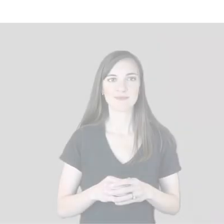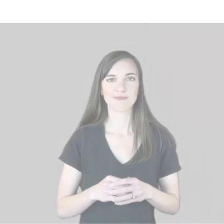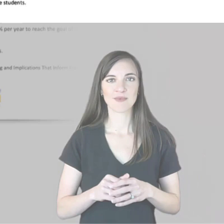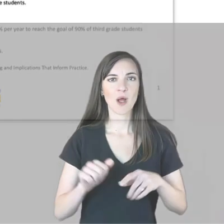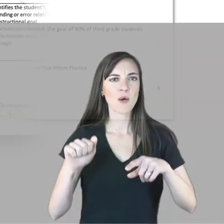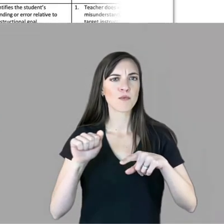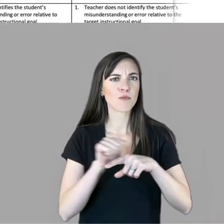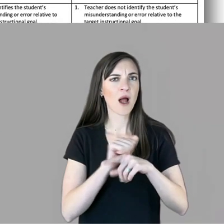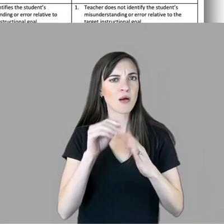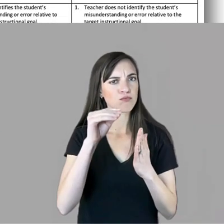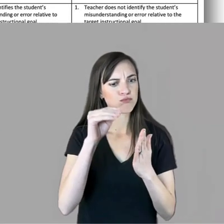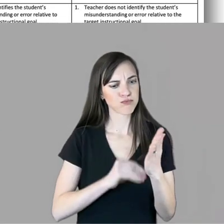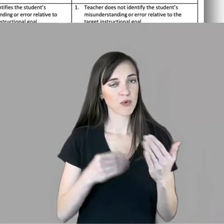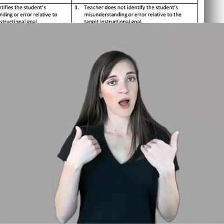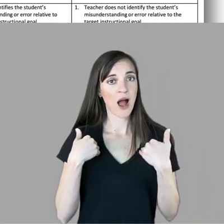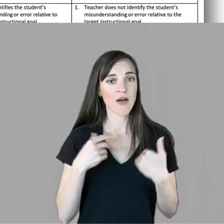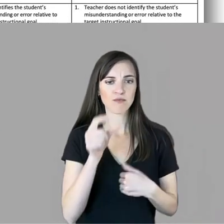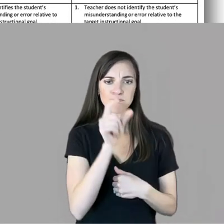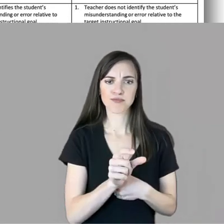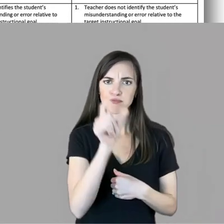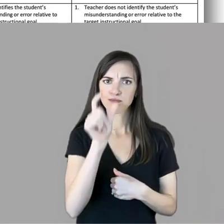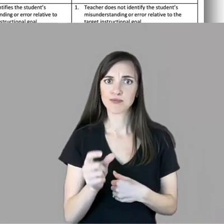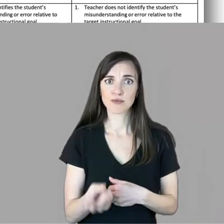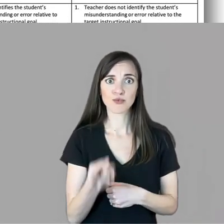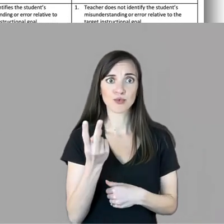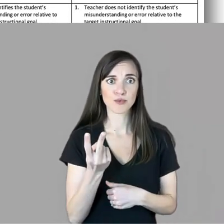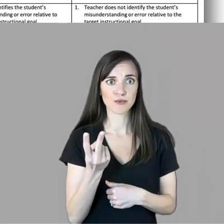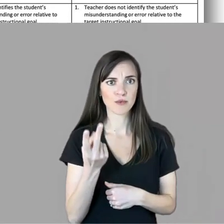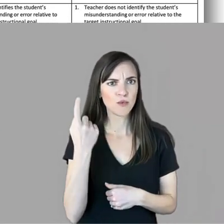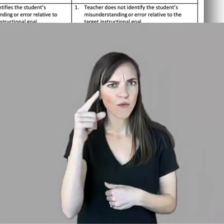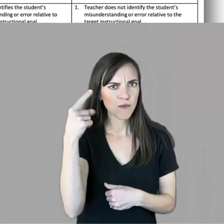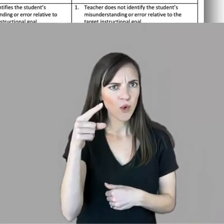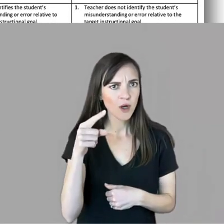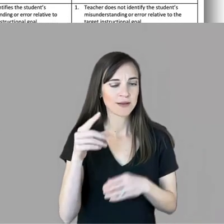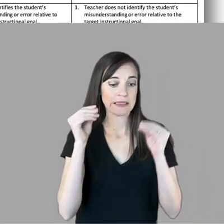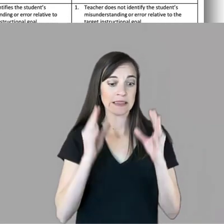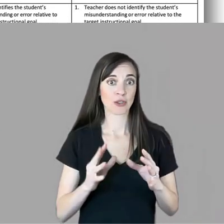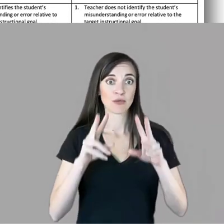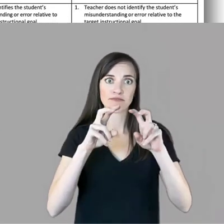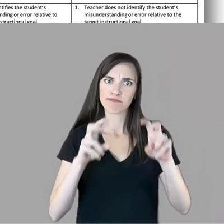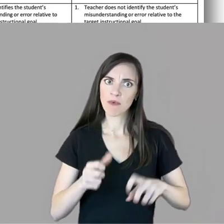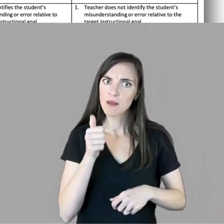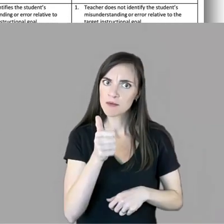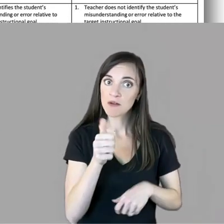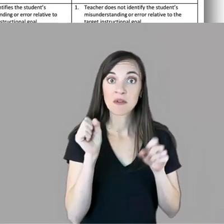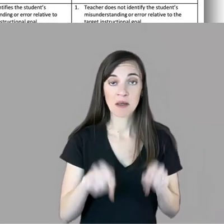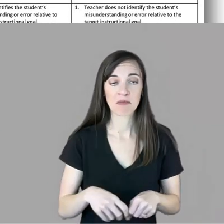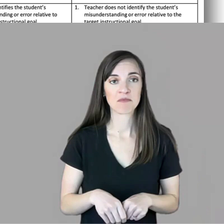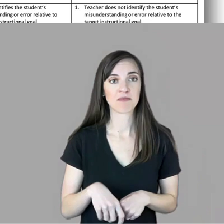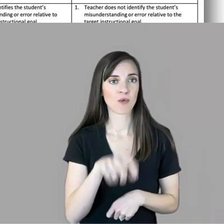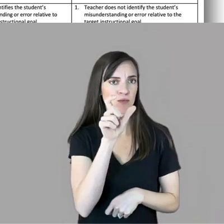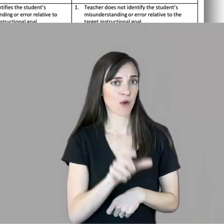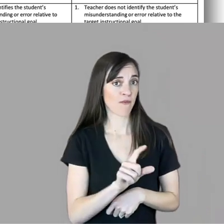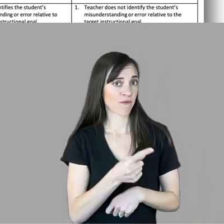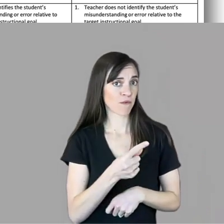In the practice profiles, there are two columns for teachers to use to self-evaluate themselves on this instructional practice.